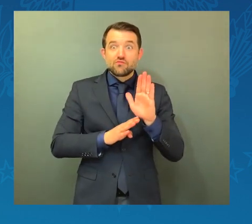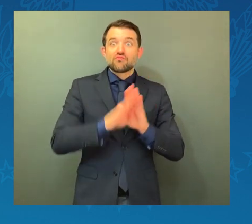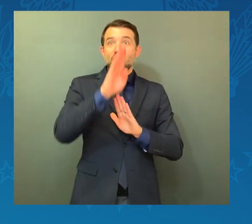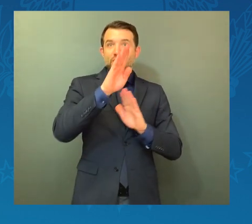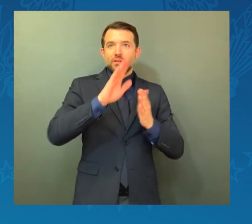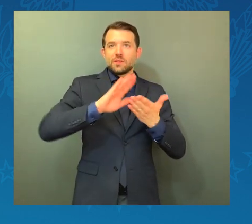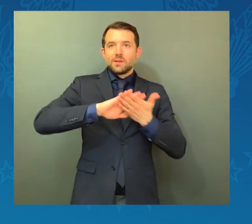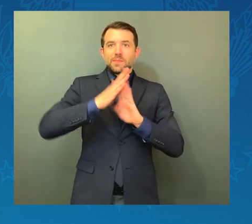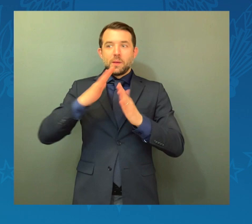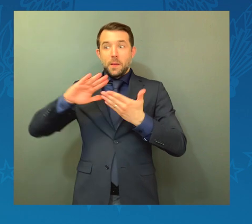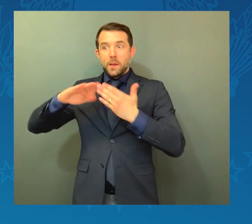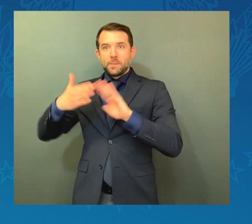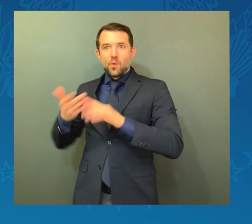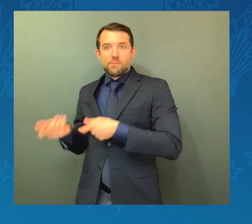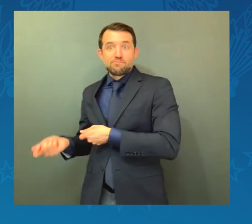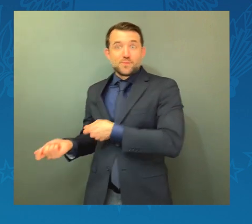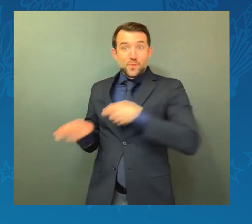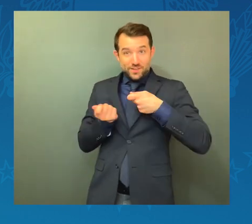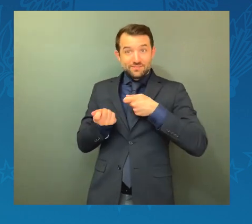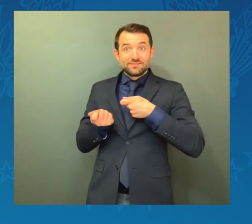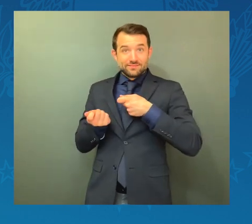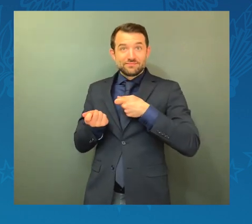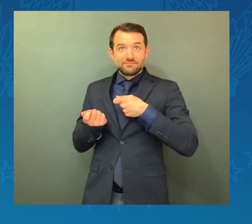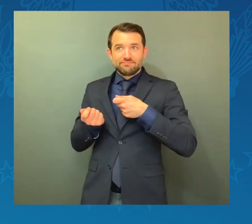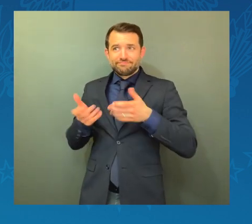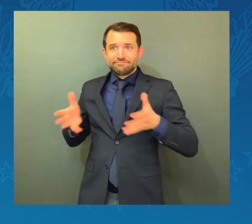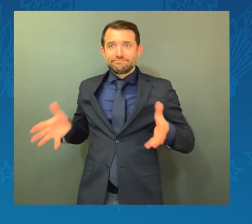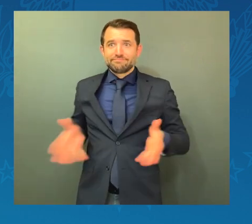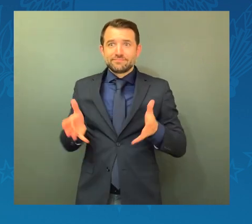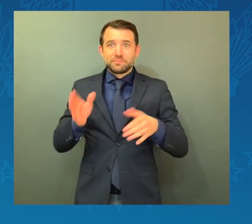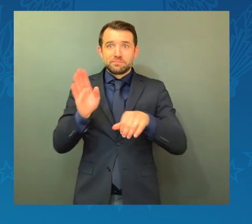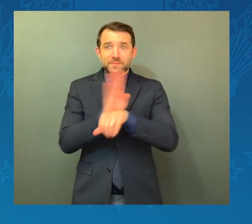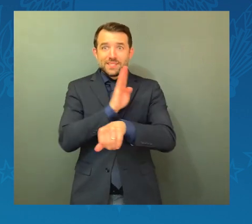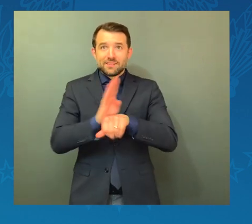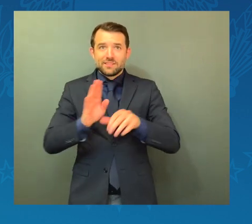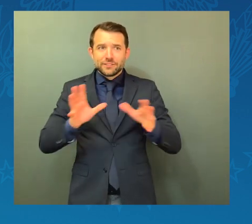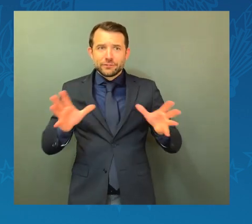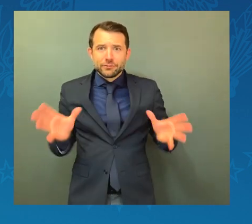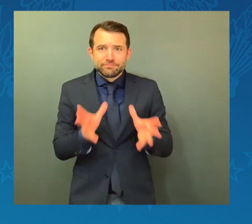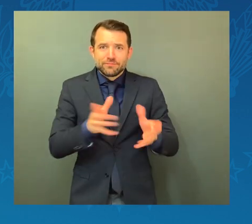and we lift up our small businesses, and all of America benefits.